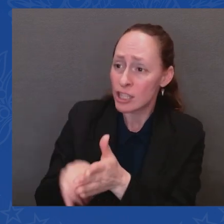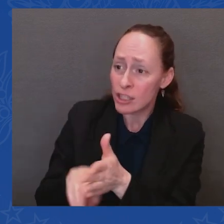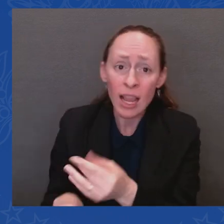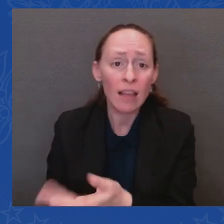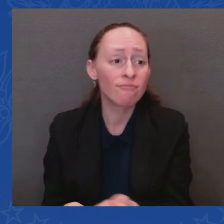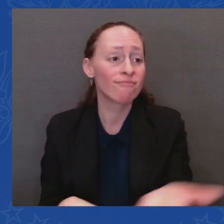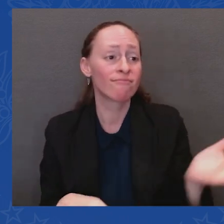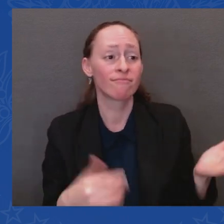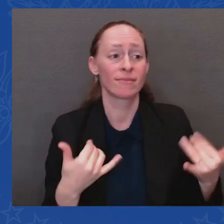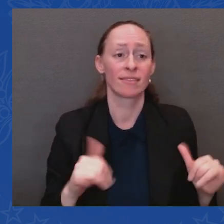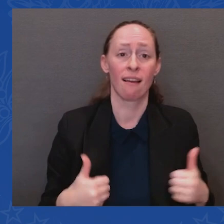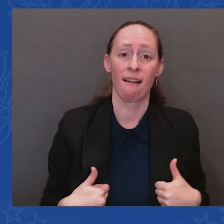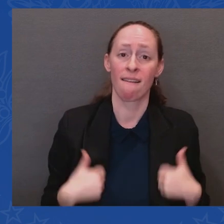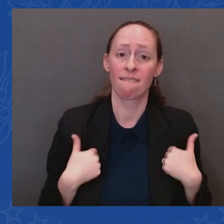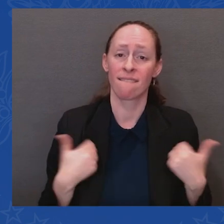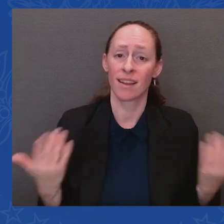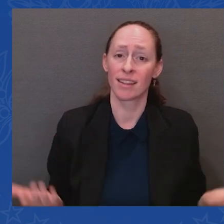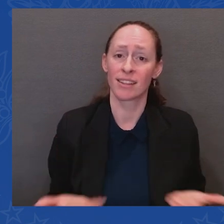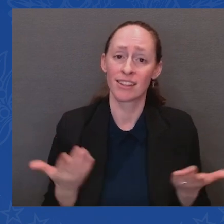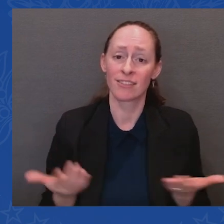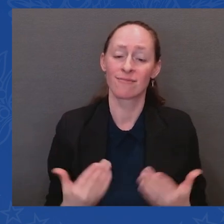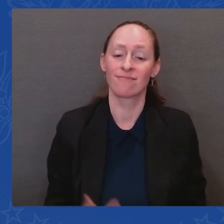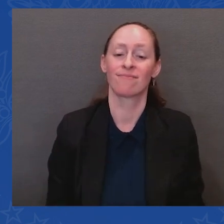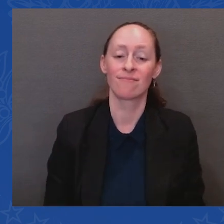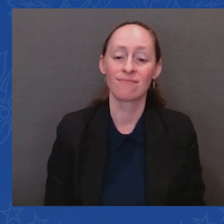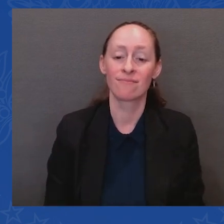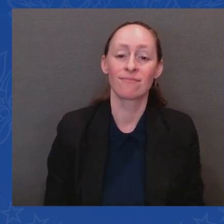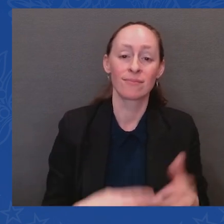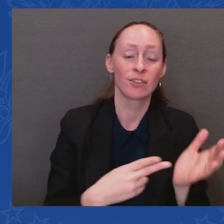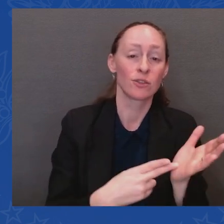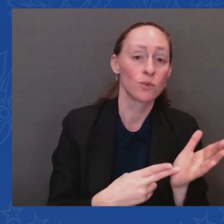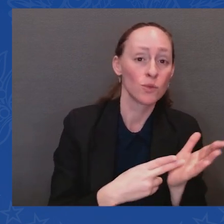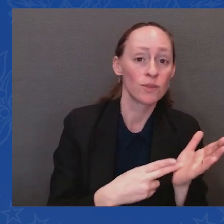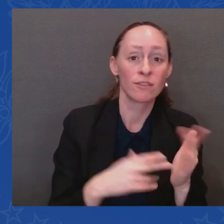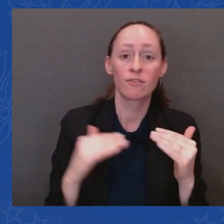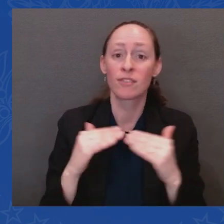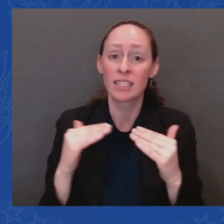truth and justice does not die on our watch, but thrives.